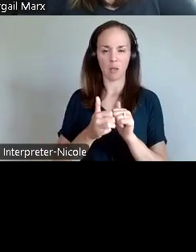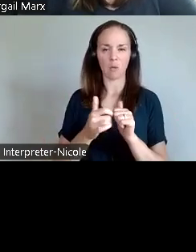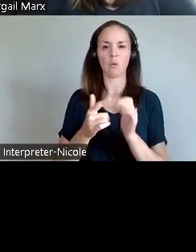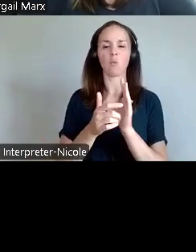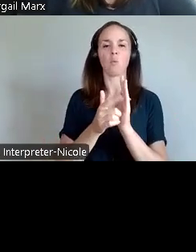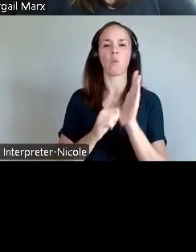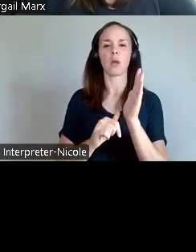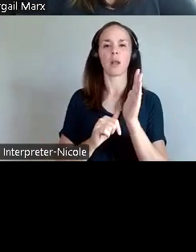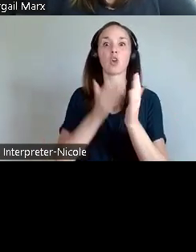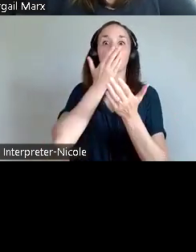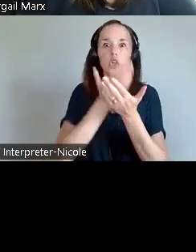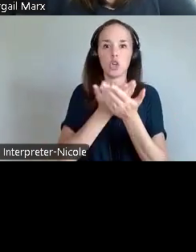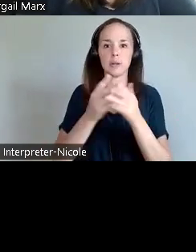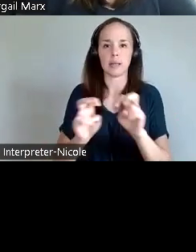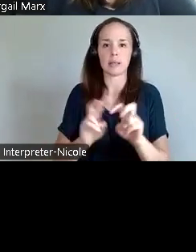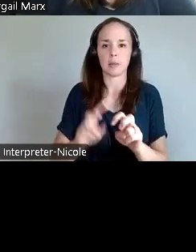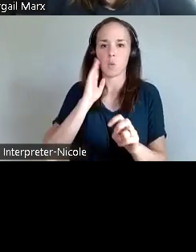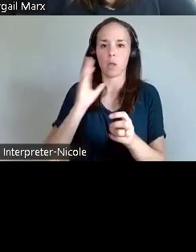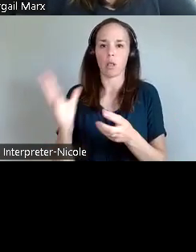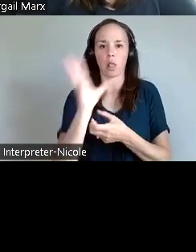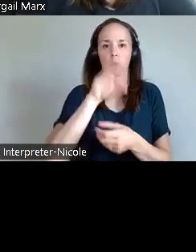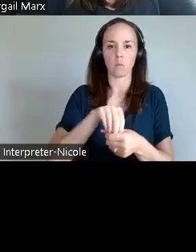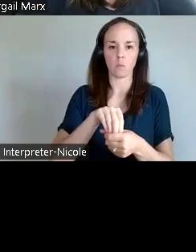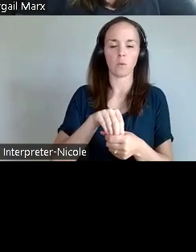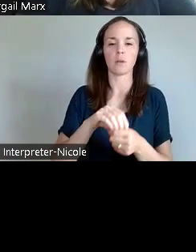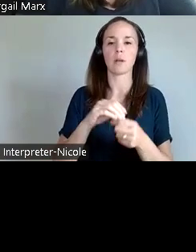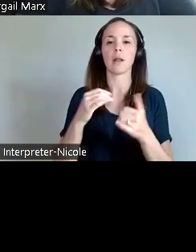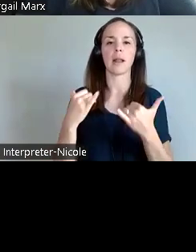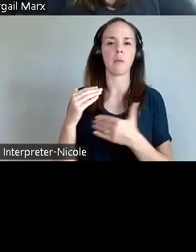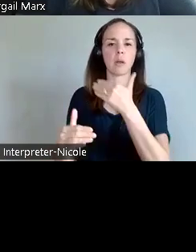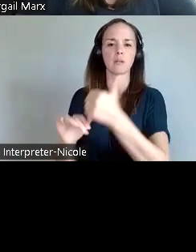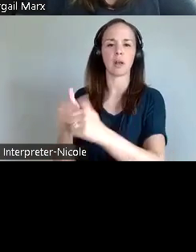includes, this is kind of the process to obtain an AAC system for someone.